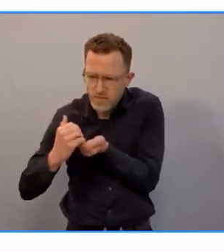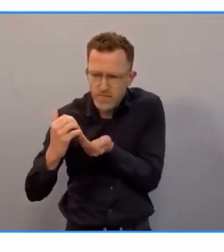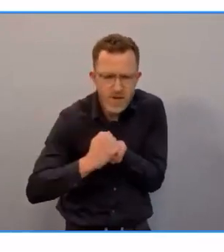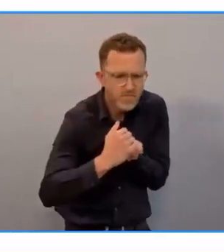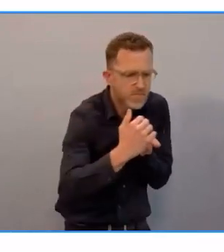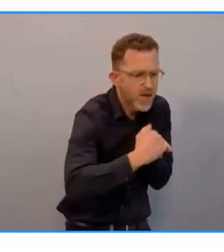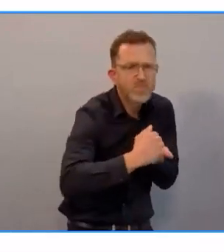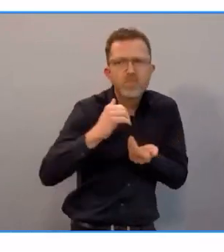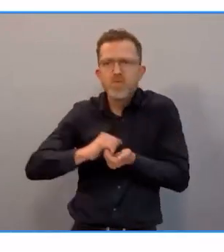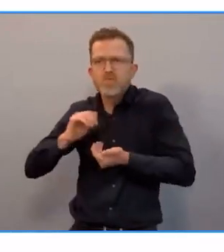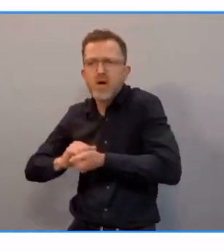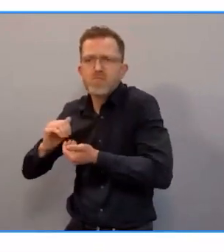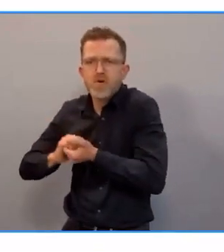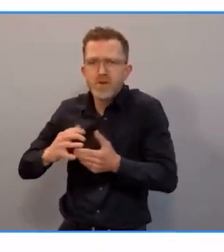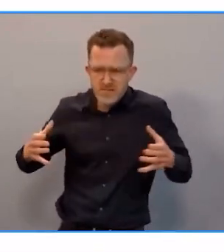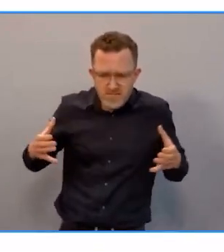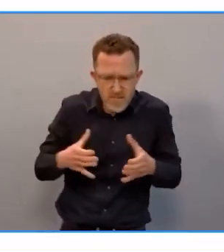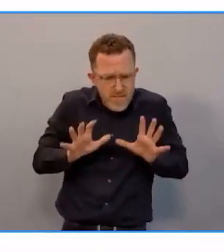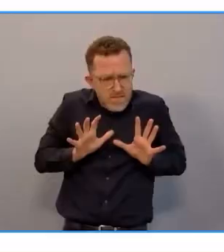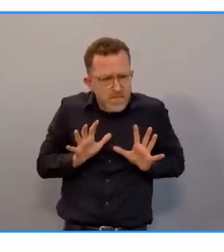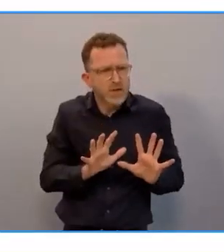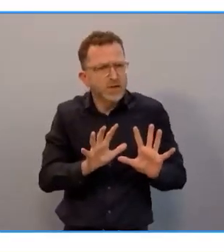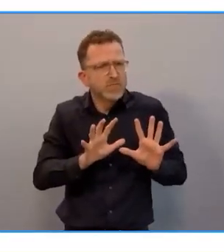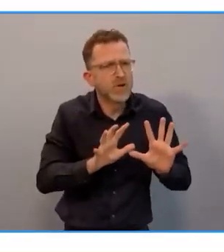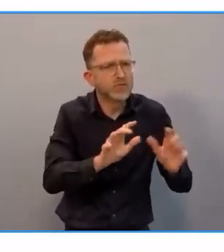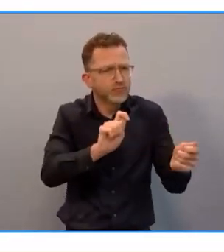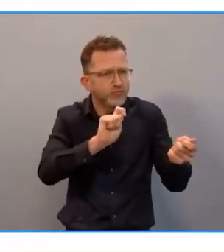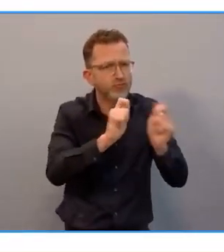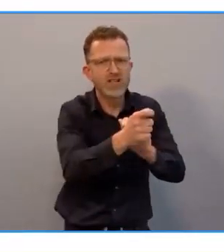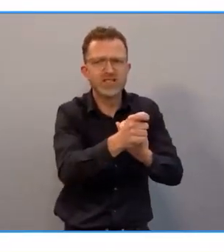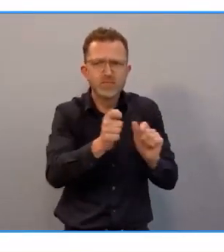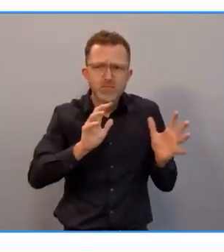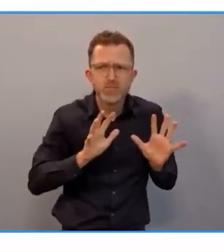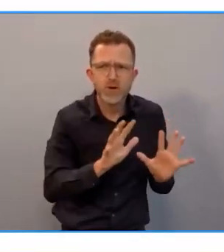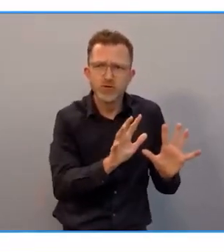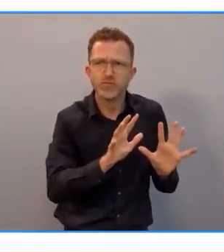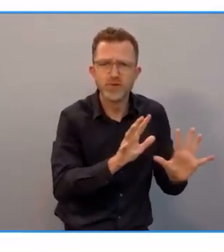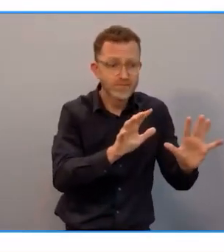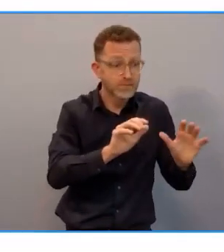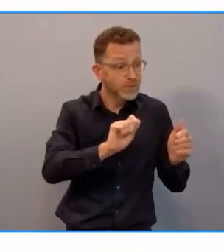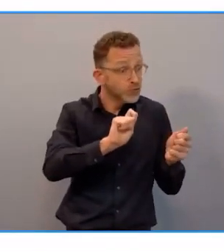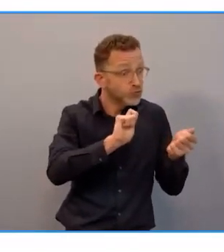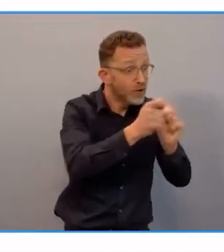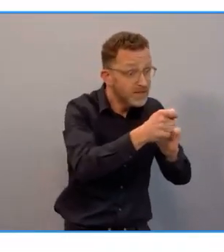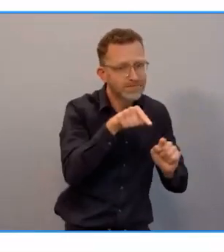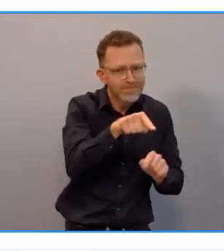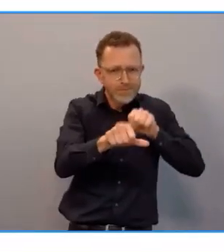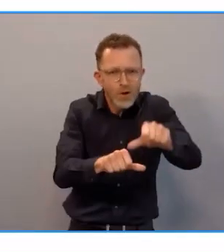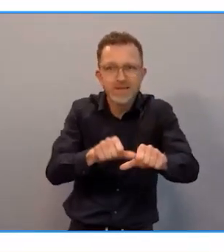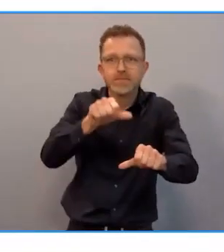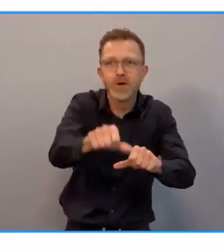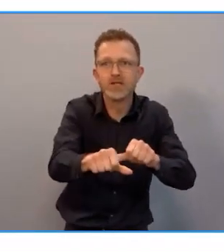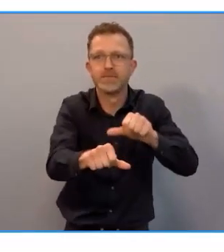governments to fully engage with women with disabilities ensuring that programs